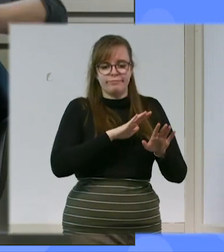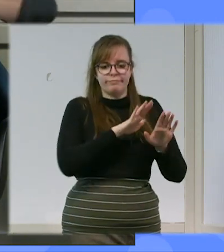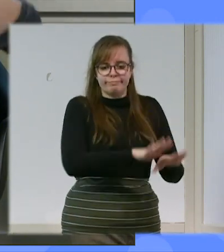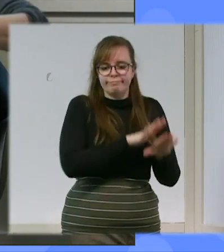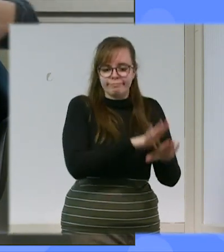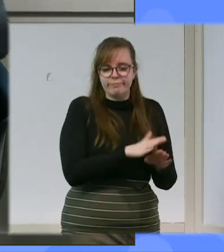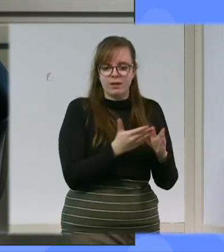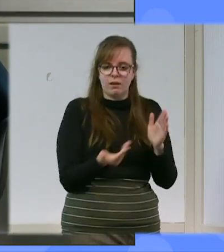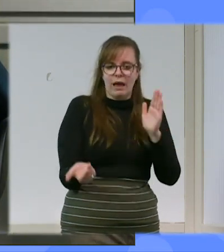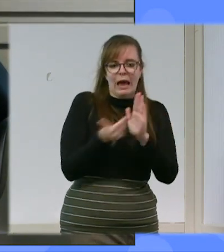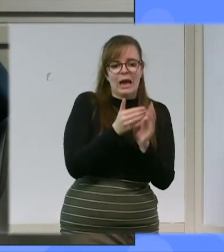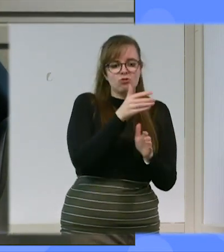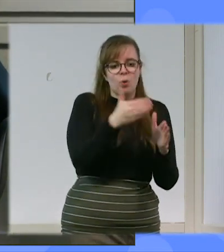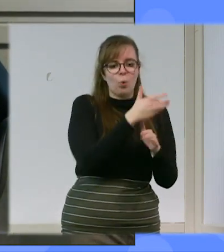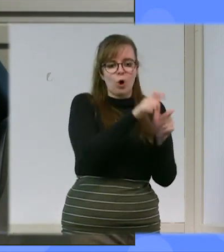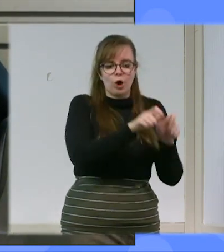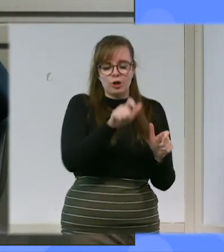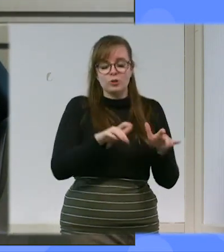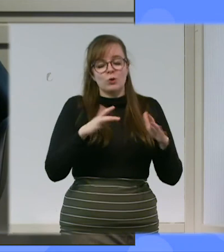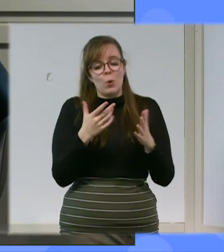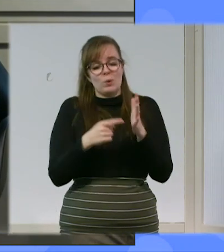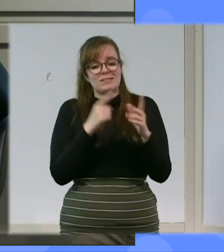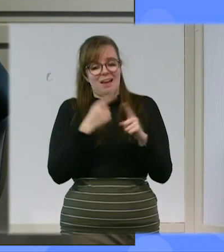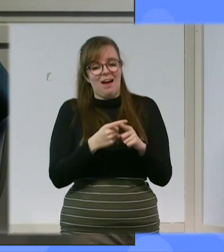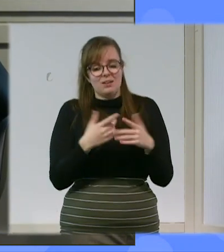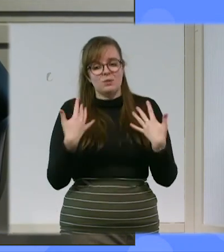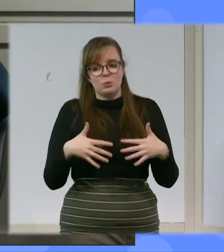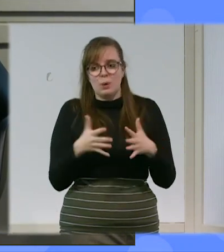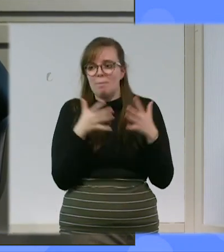we've got that tax is again a huge lever thank you catherine i'm going to take